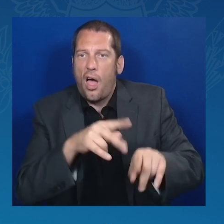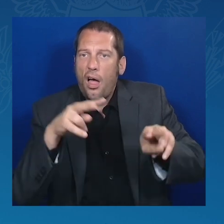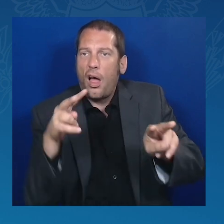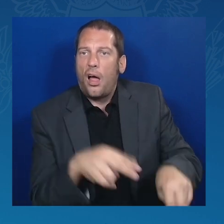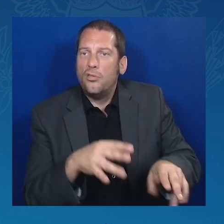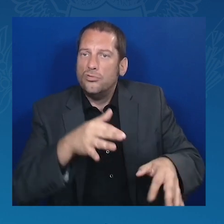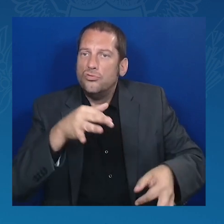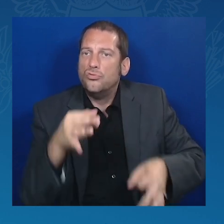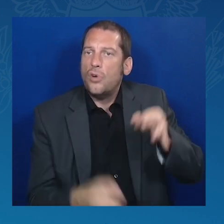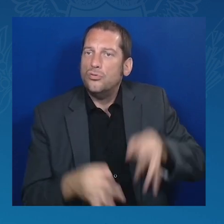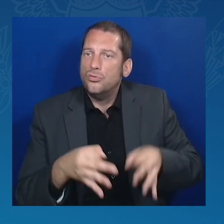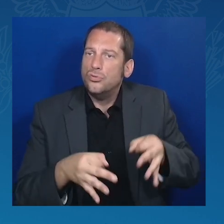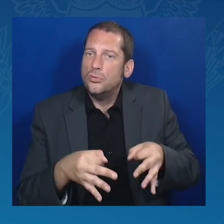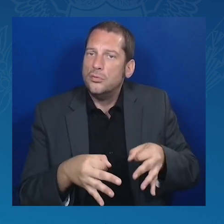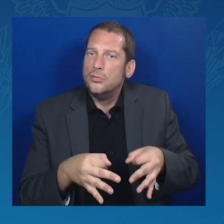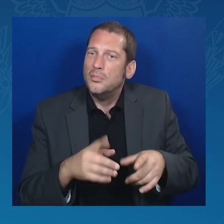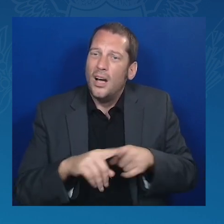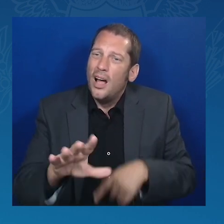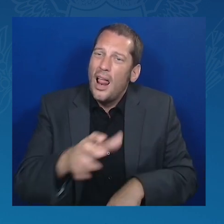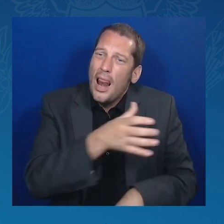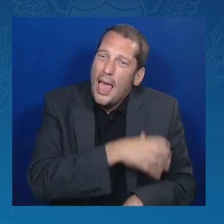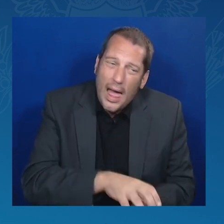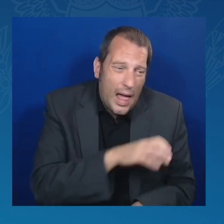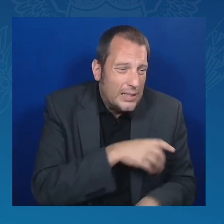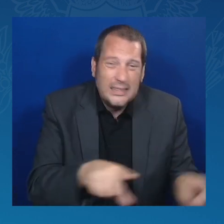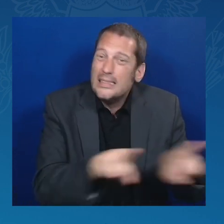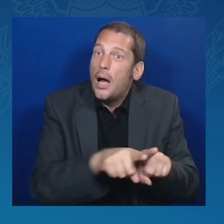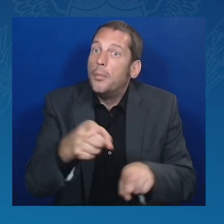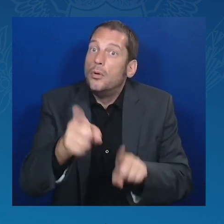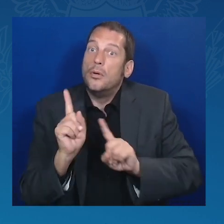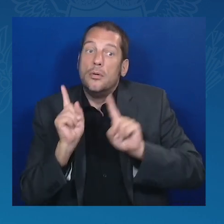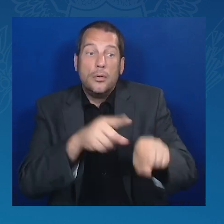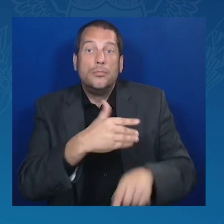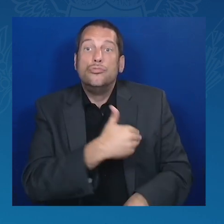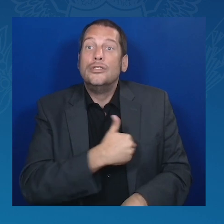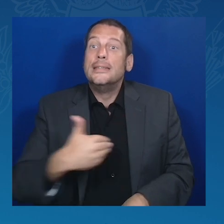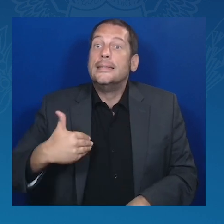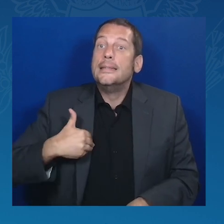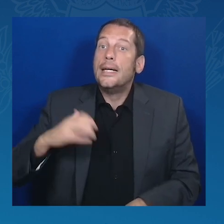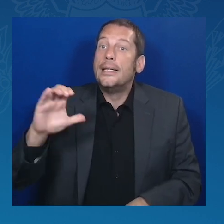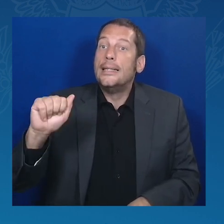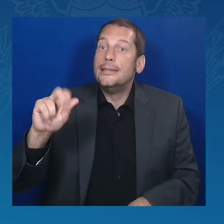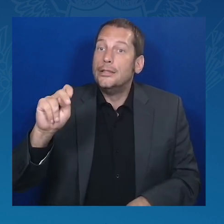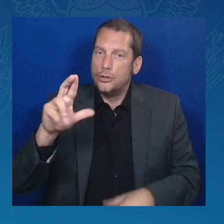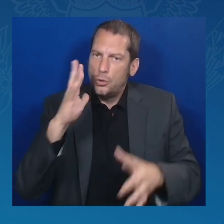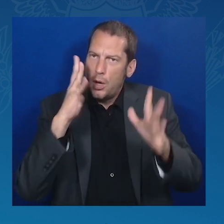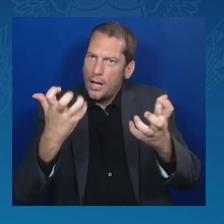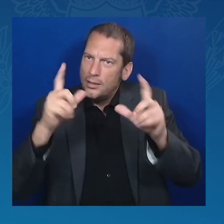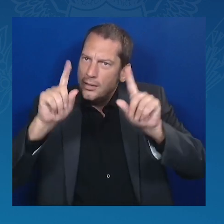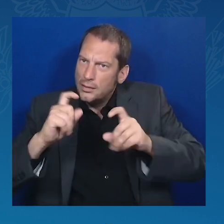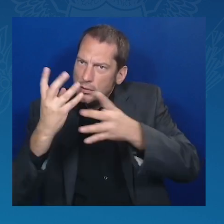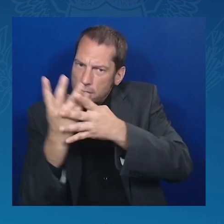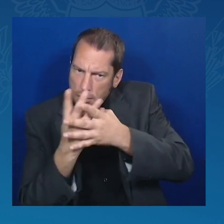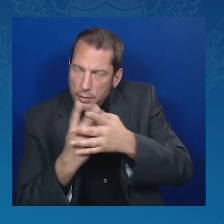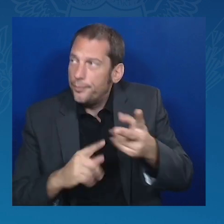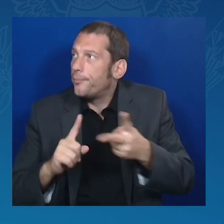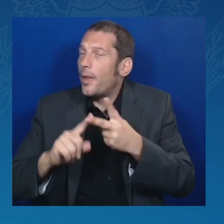They do pap smears. We just -- this is pride month. I was just talking with a number of of of gay men